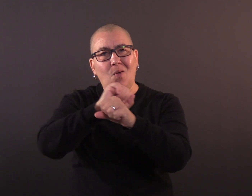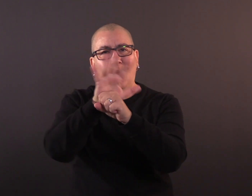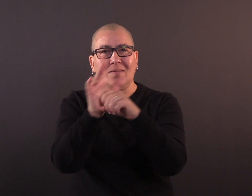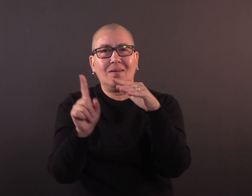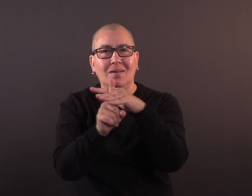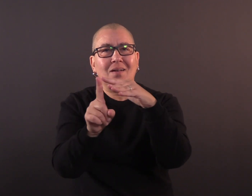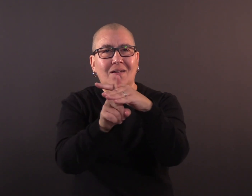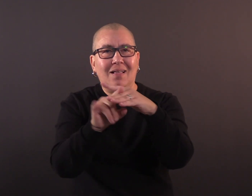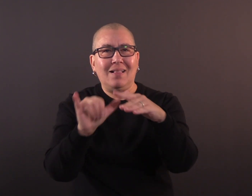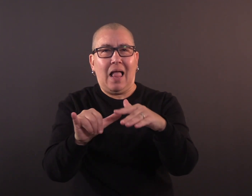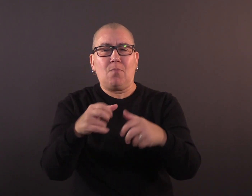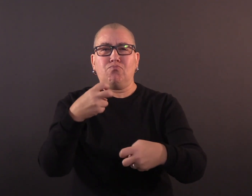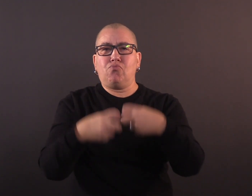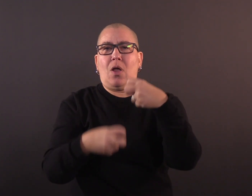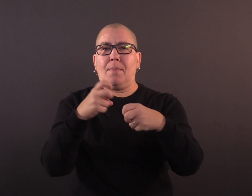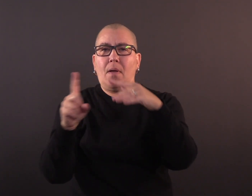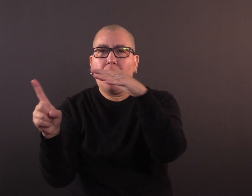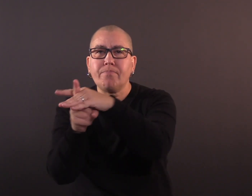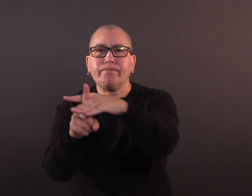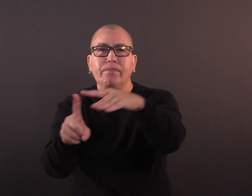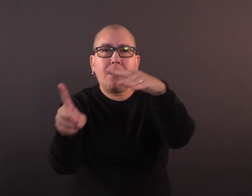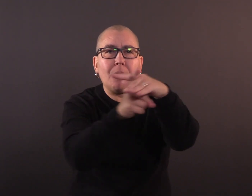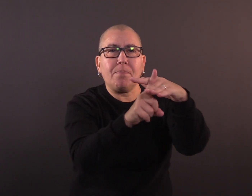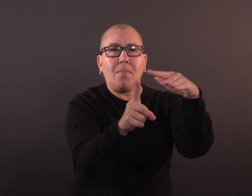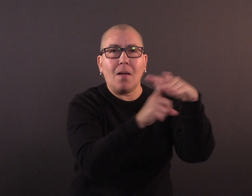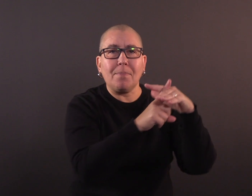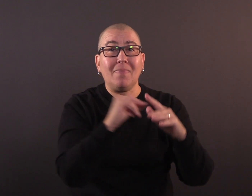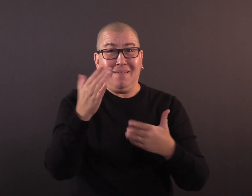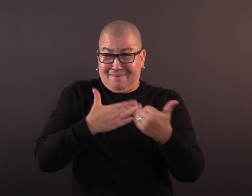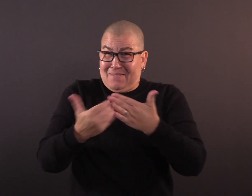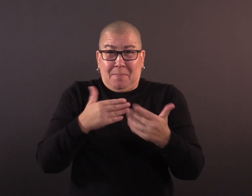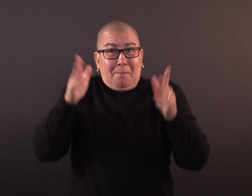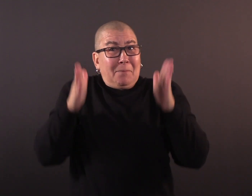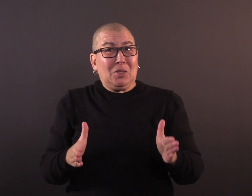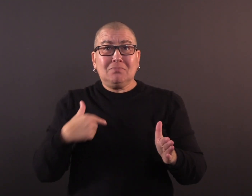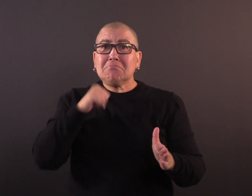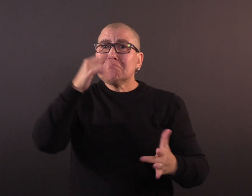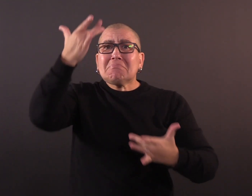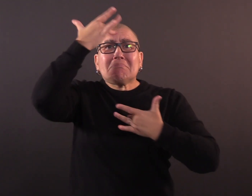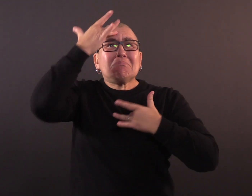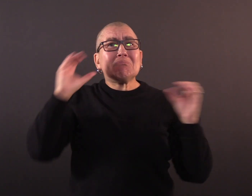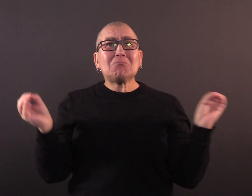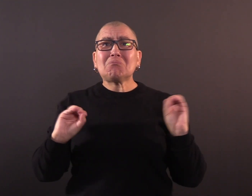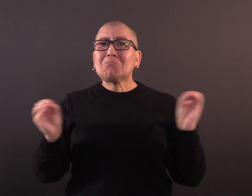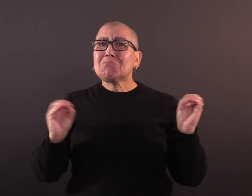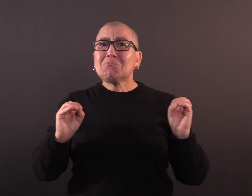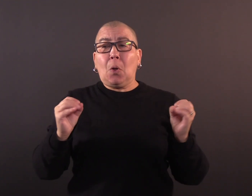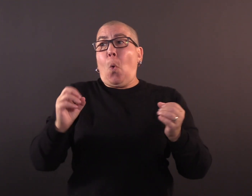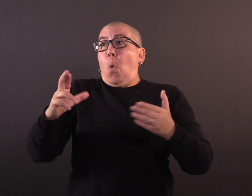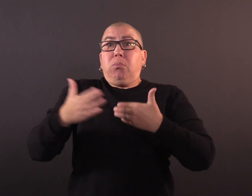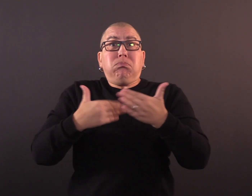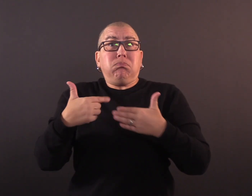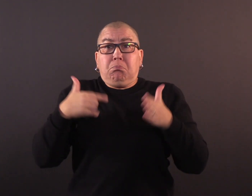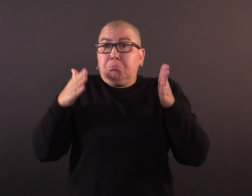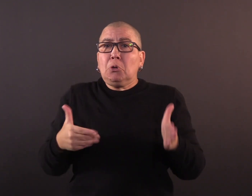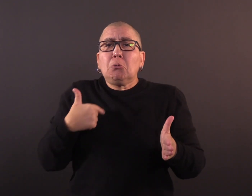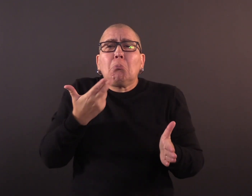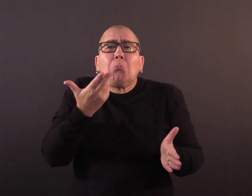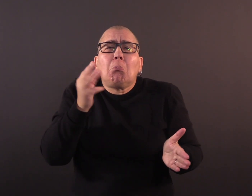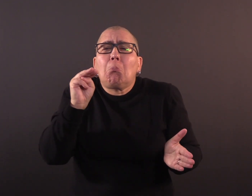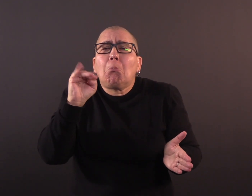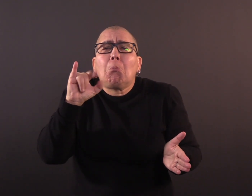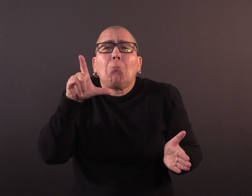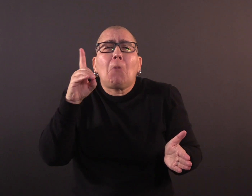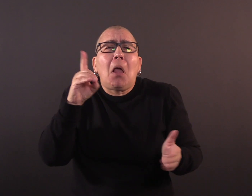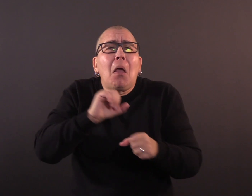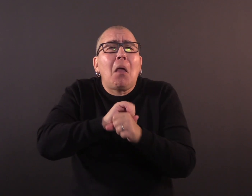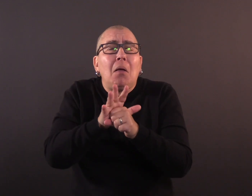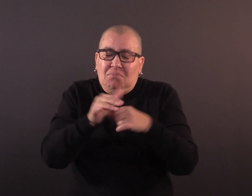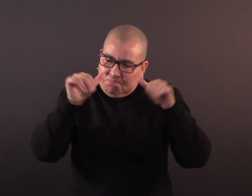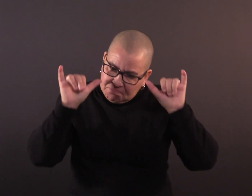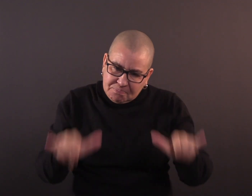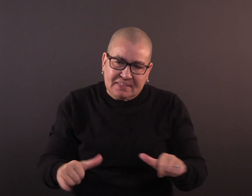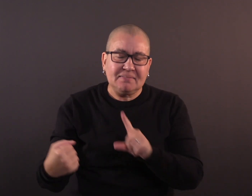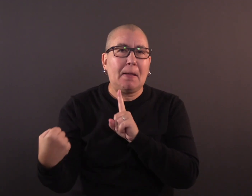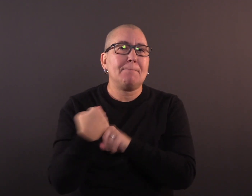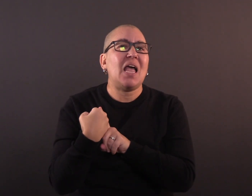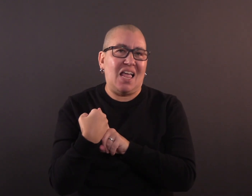And she says it appears this can happen even in people who don't get very sick.